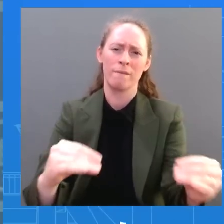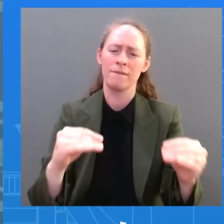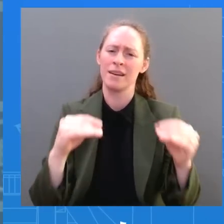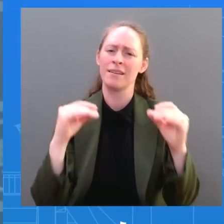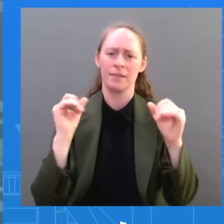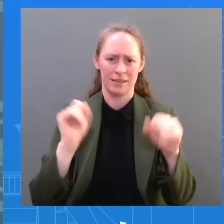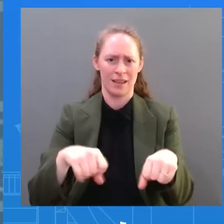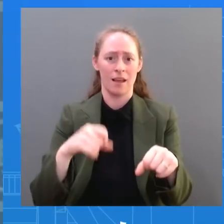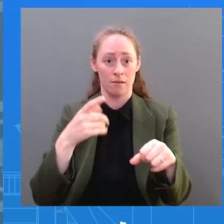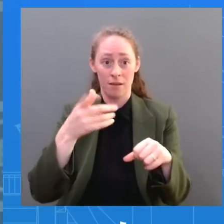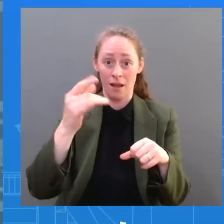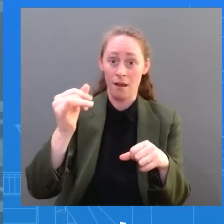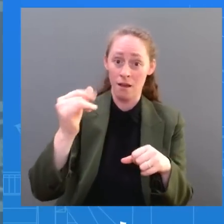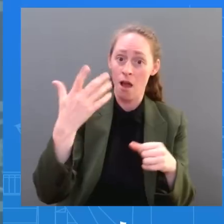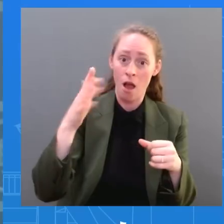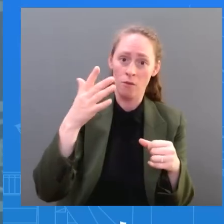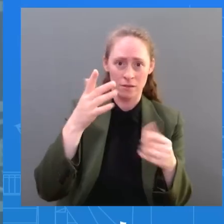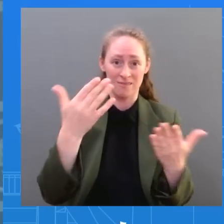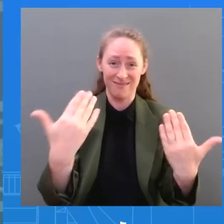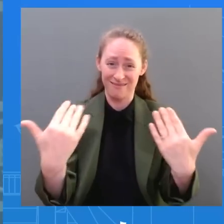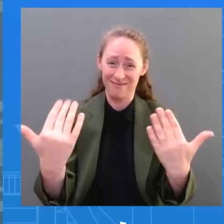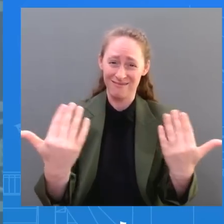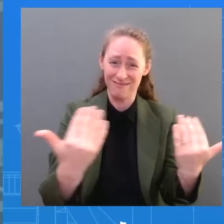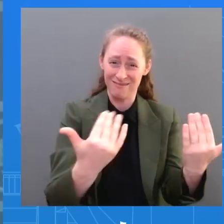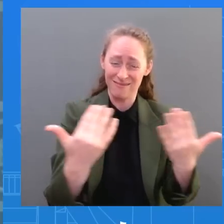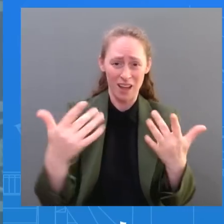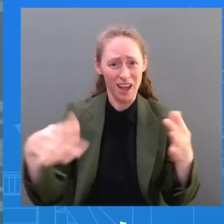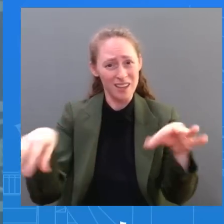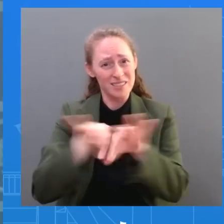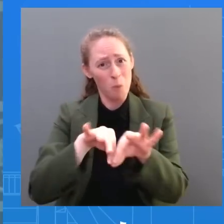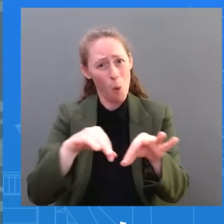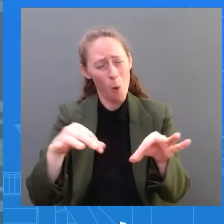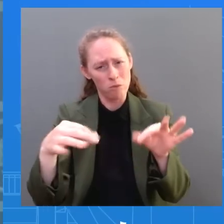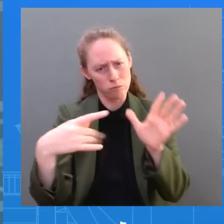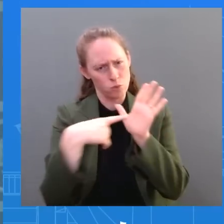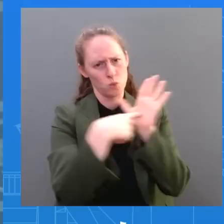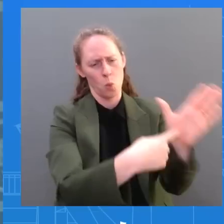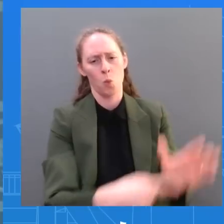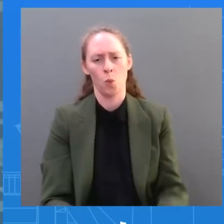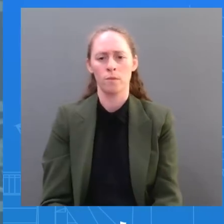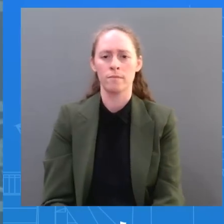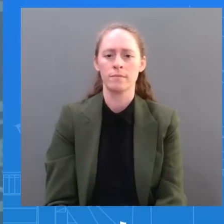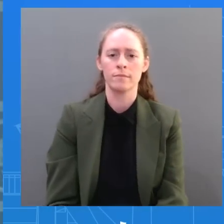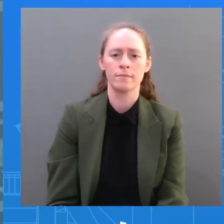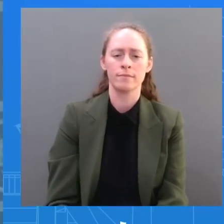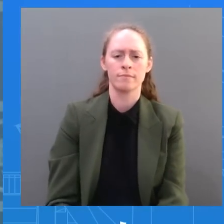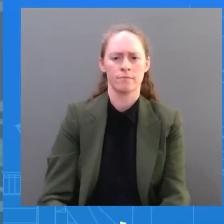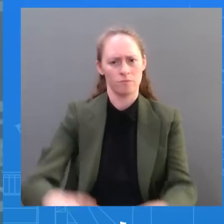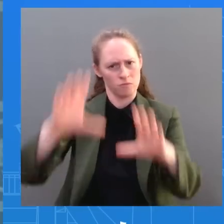He has said this was an extreme decision by the Court. He has said this is going to change the lives of